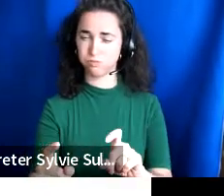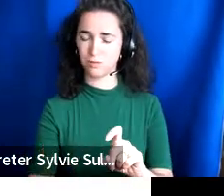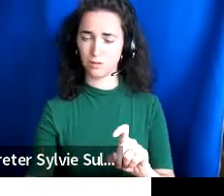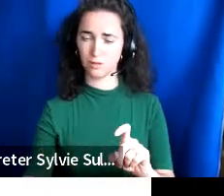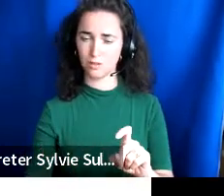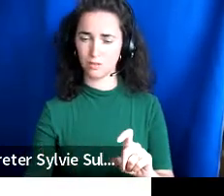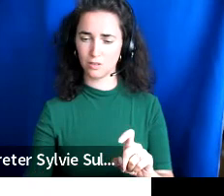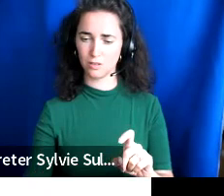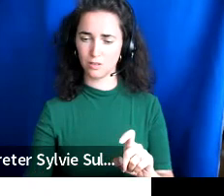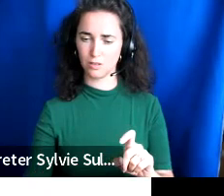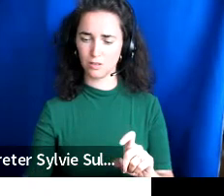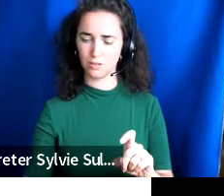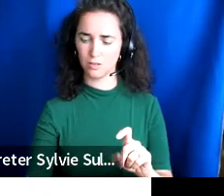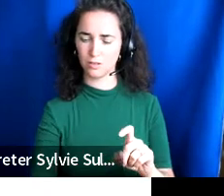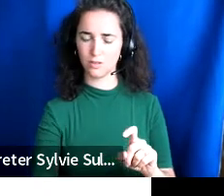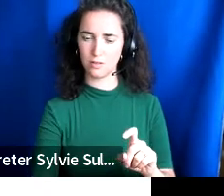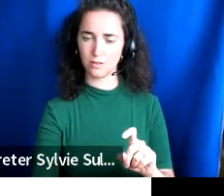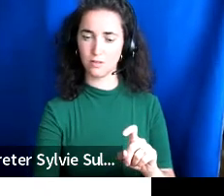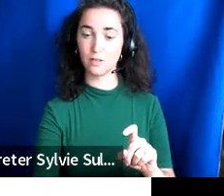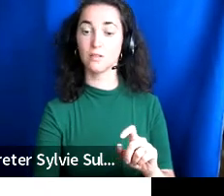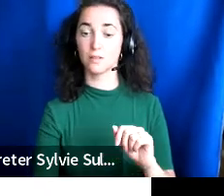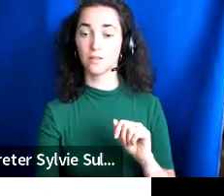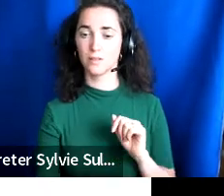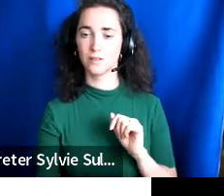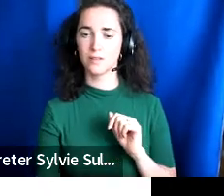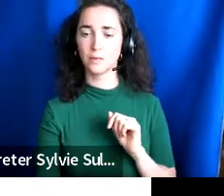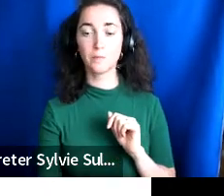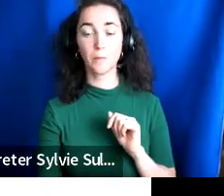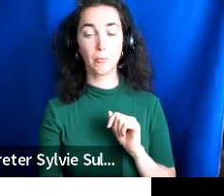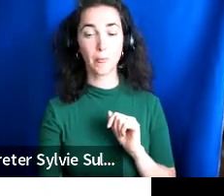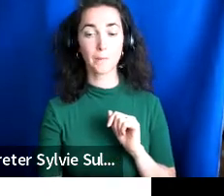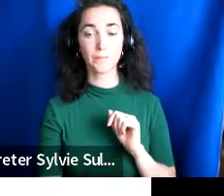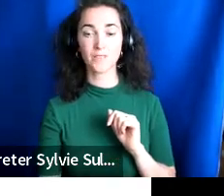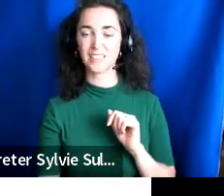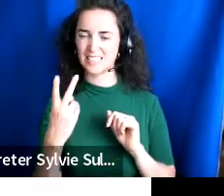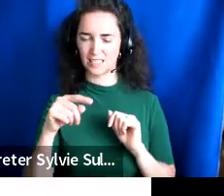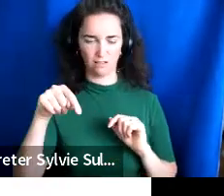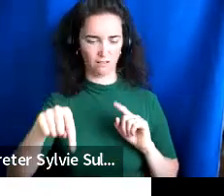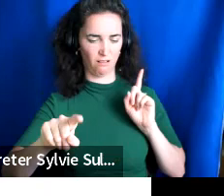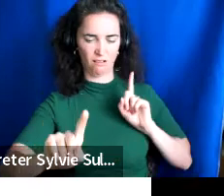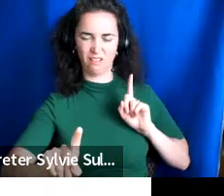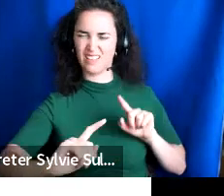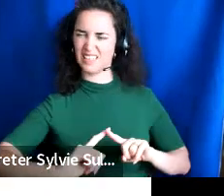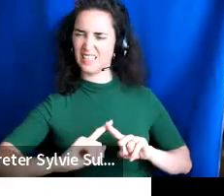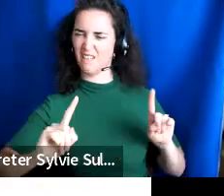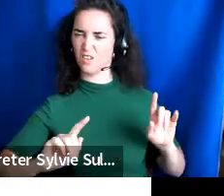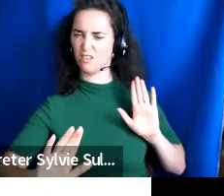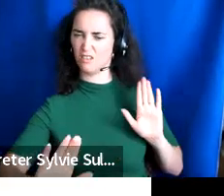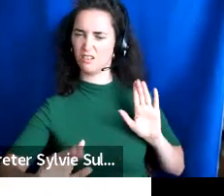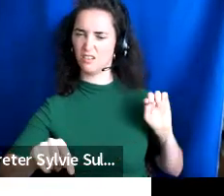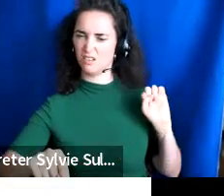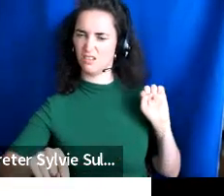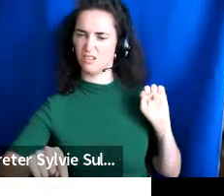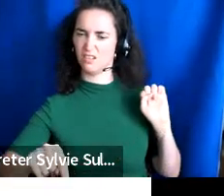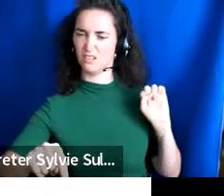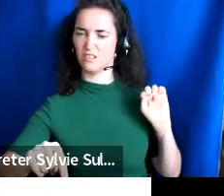So difference between this person starting from Point Y. and this person, starting from Point X is the lack of equity.